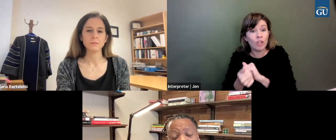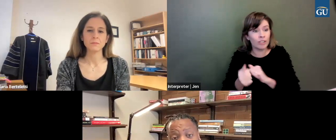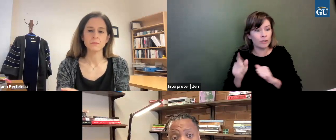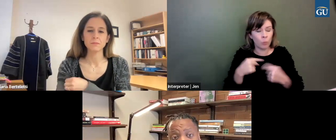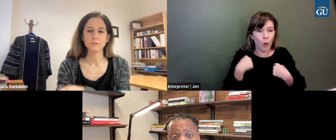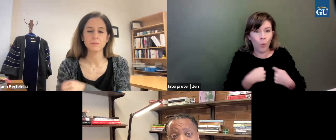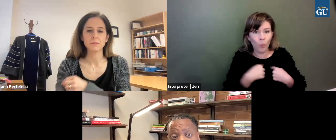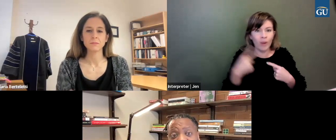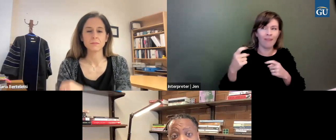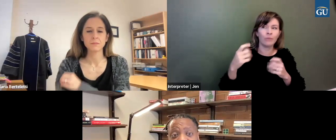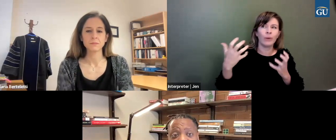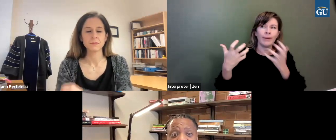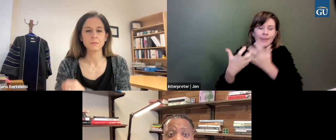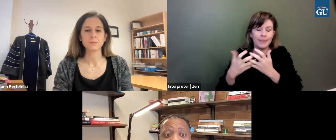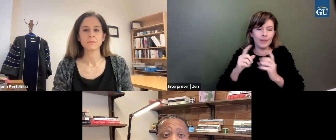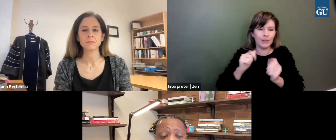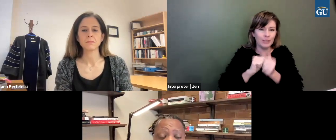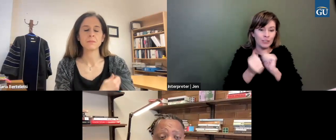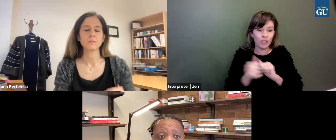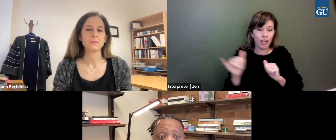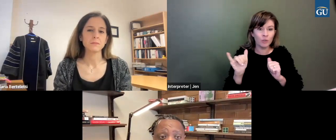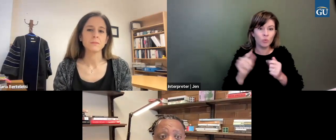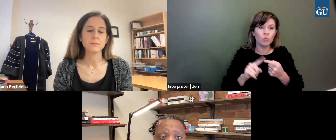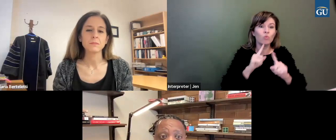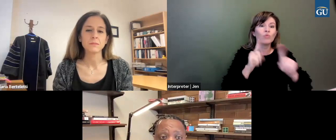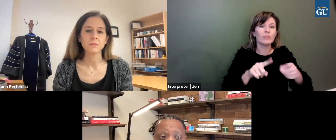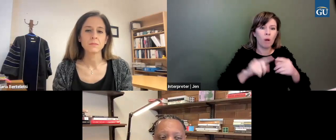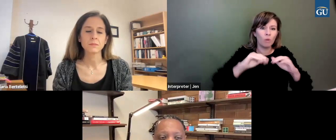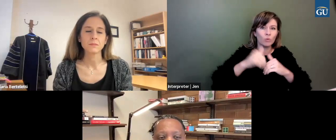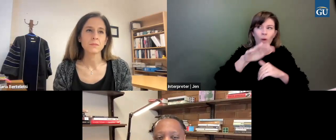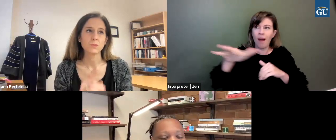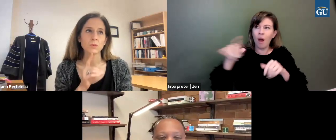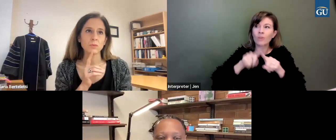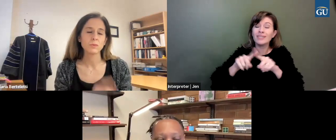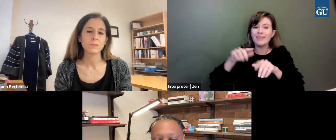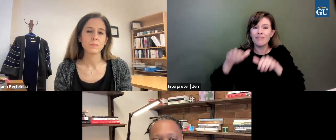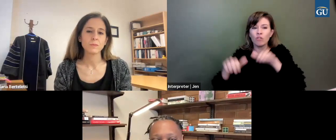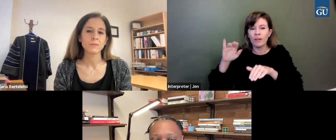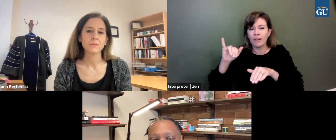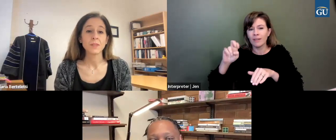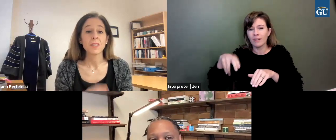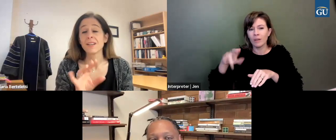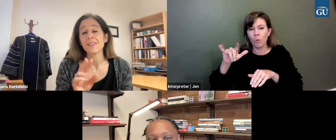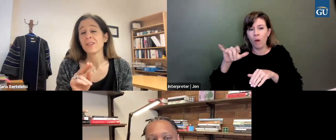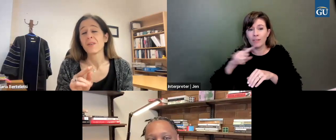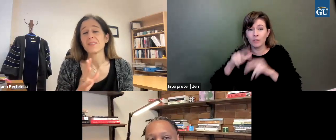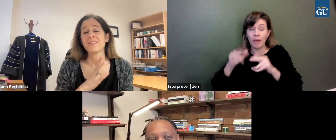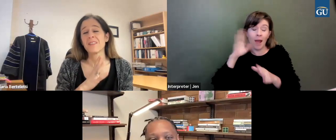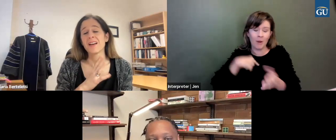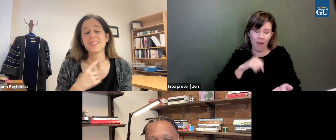we have to change to be able to address how those in equalities get built in. I know it didn't totally answer your question.